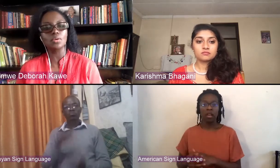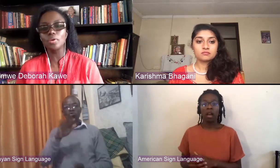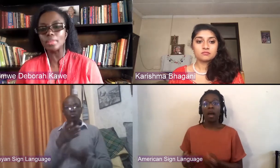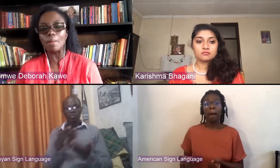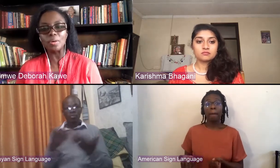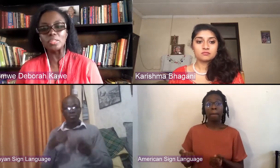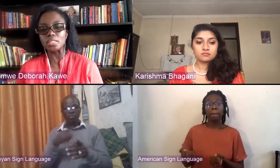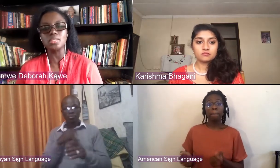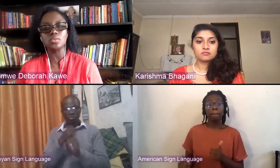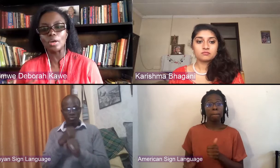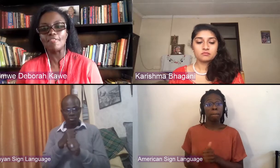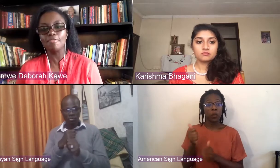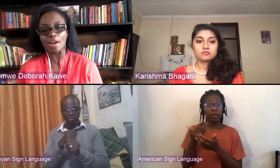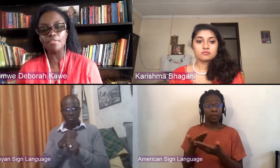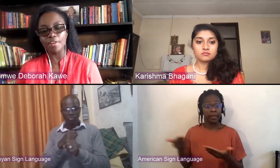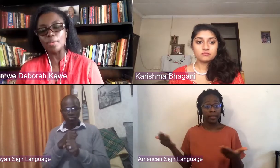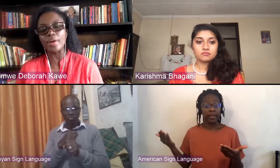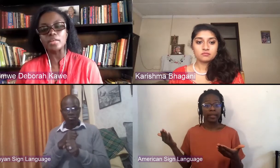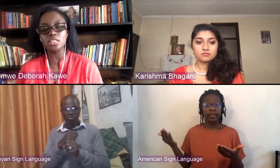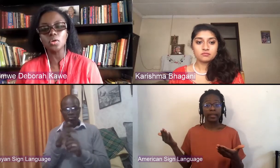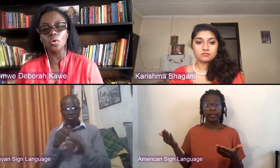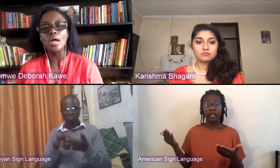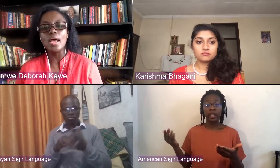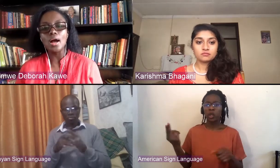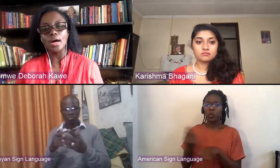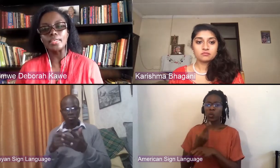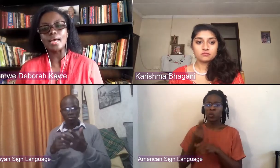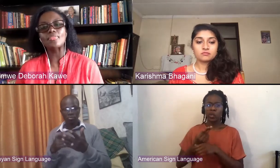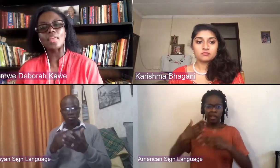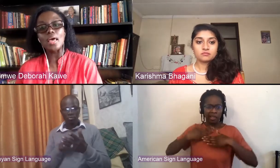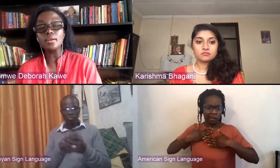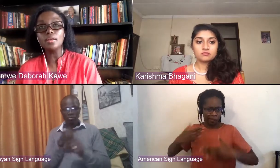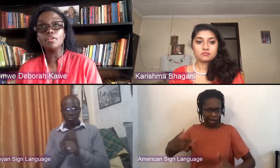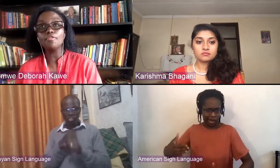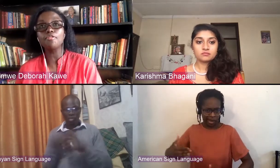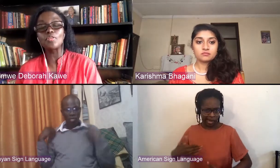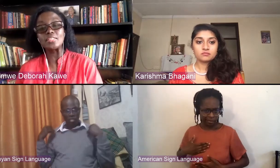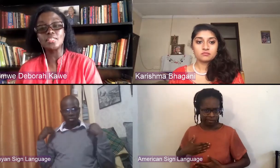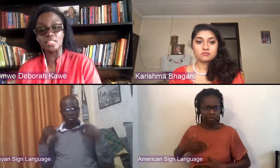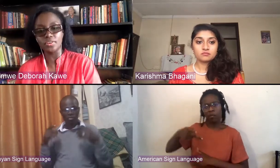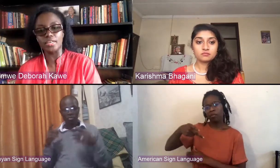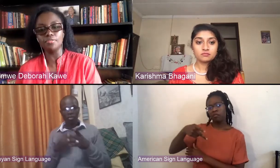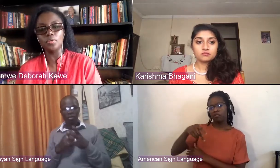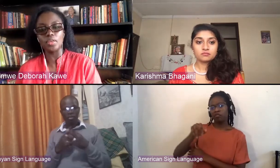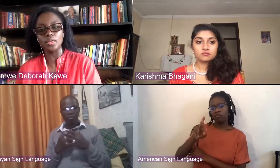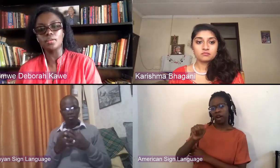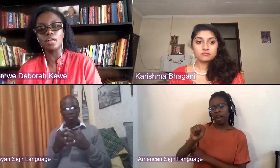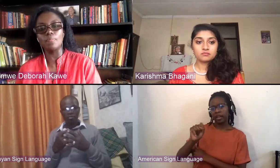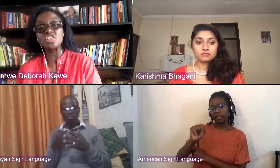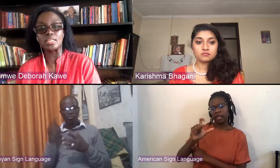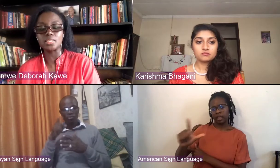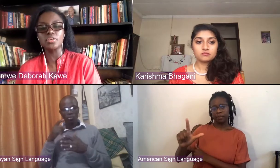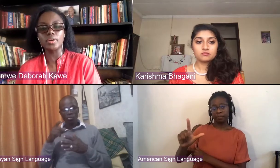like with our bodies and very, very practical. And then for the degree, for the bachelor's degree